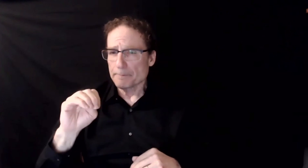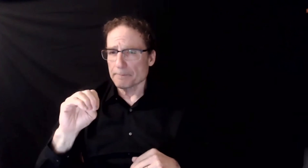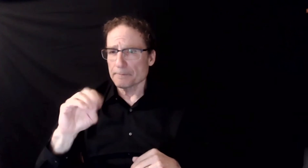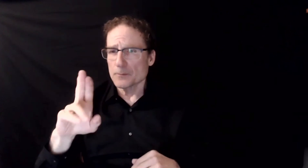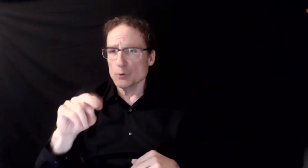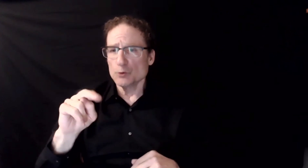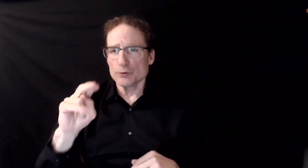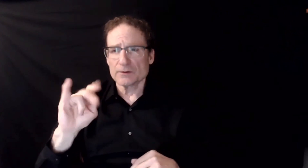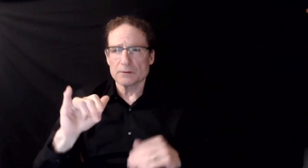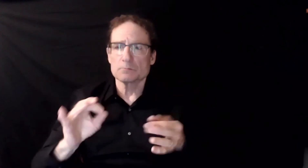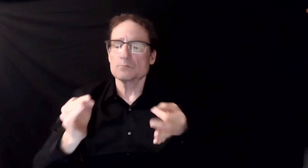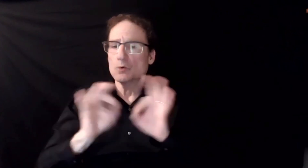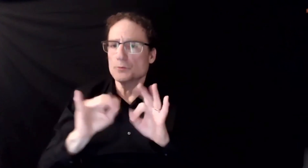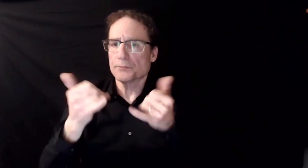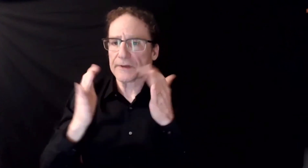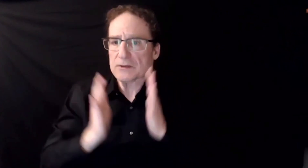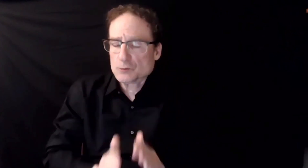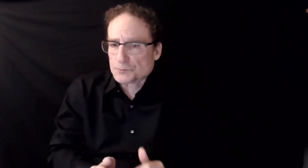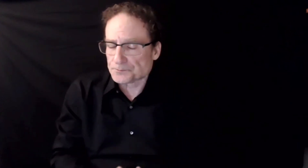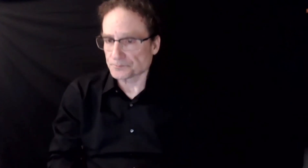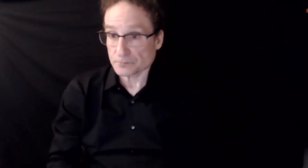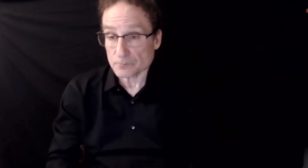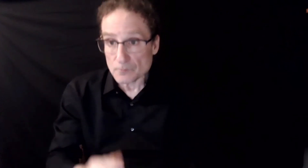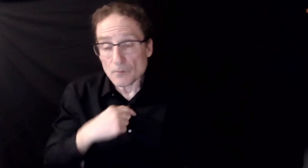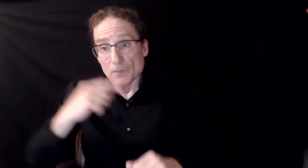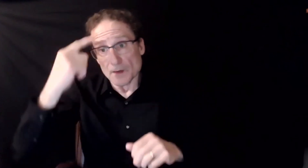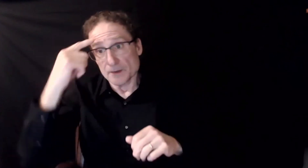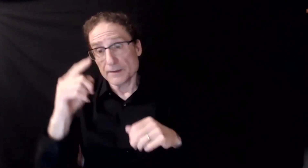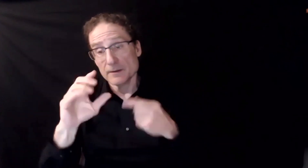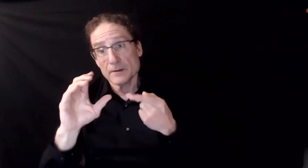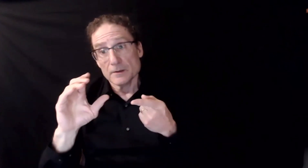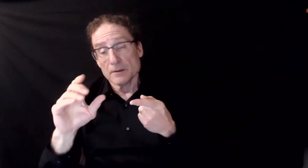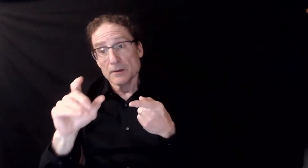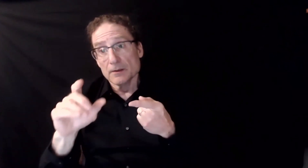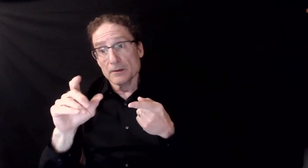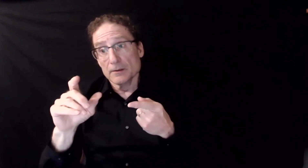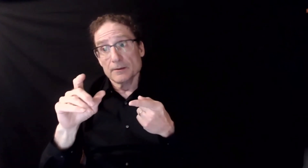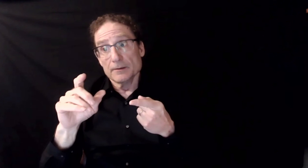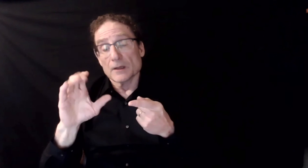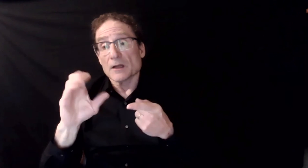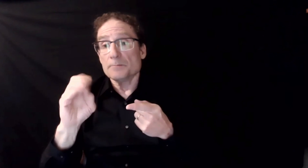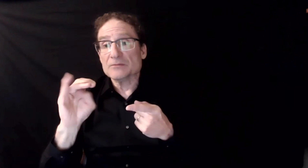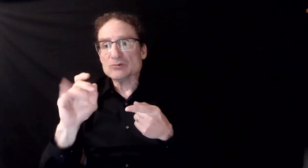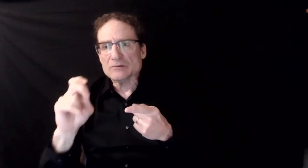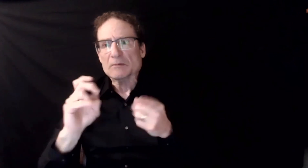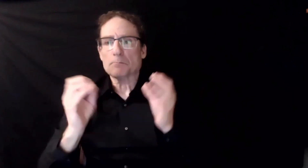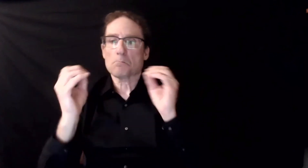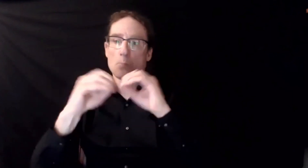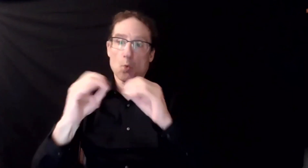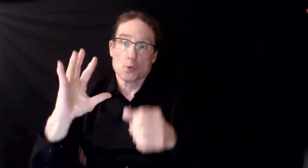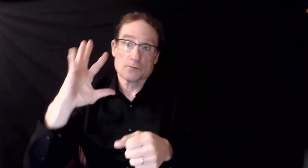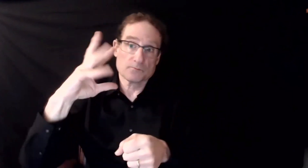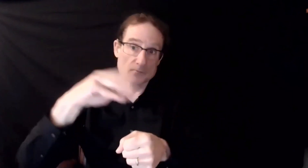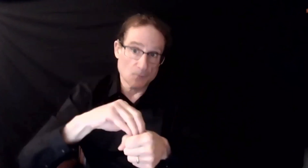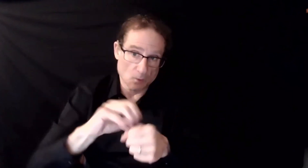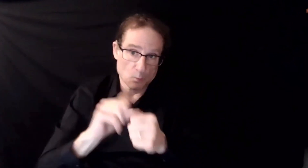of course the community is a critical player within that. I would say that the Commission